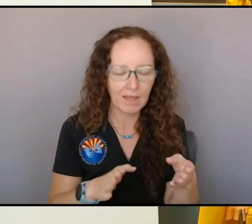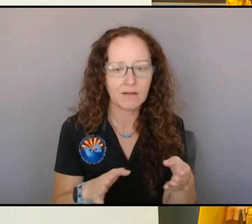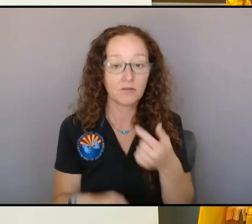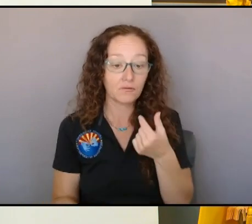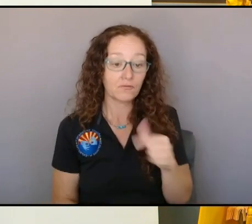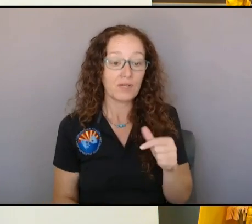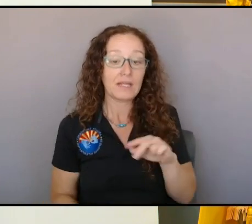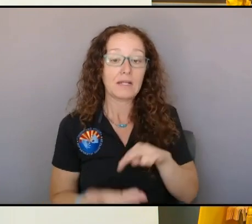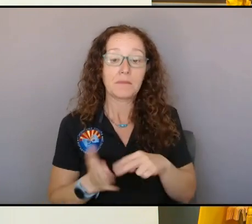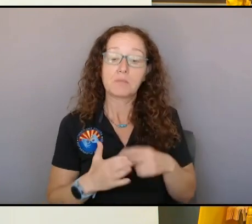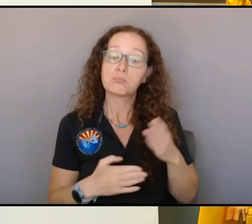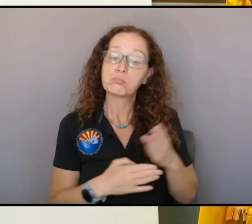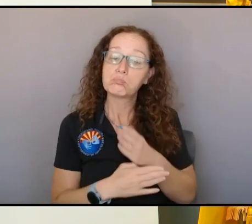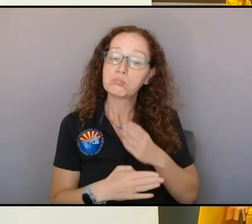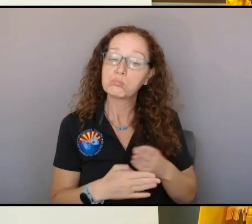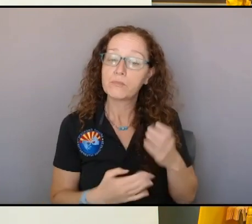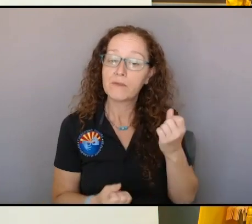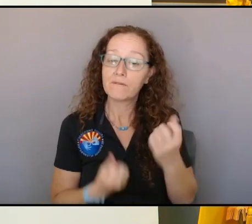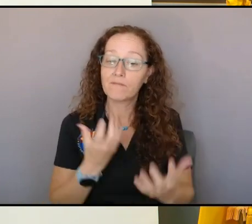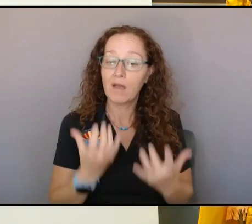the firefighters. It really keeps that fire behavior low,